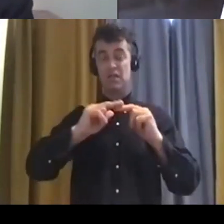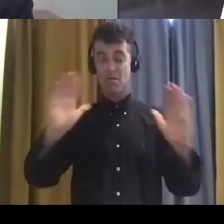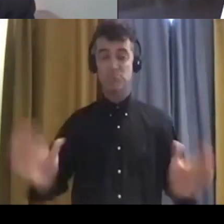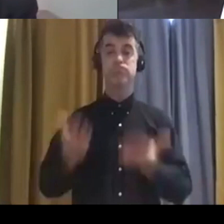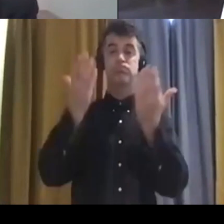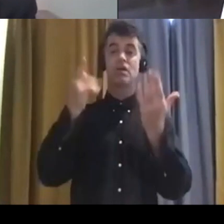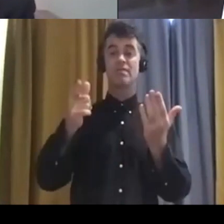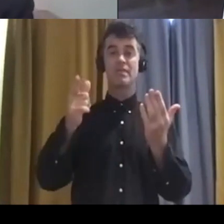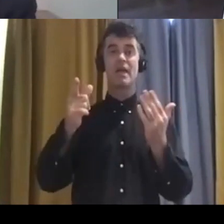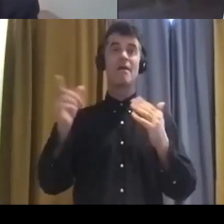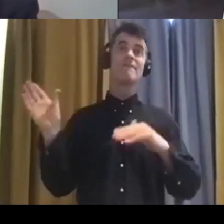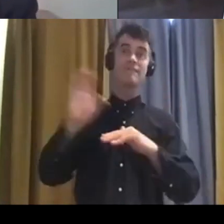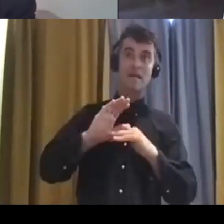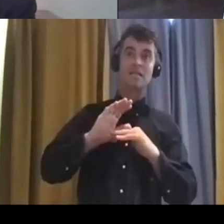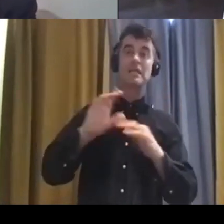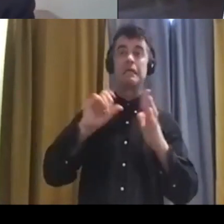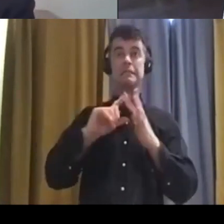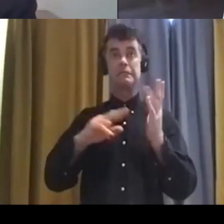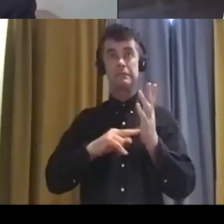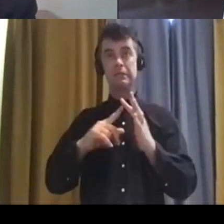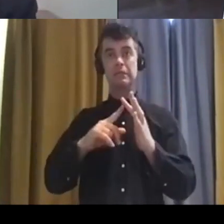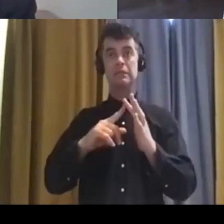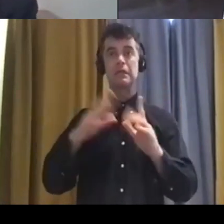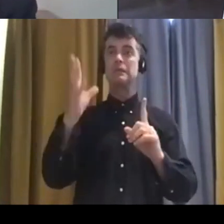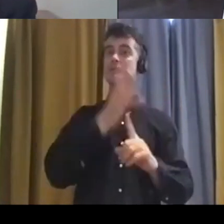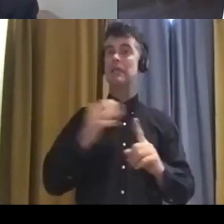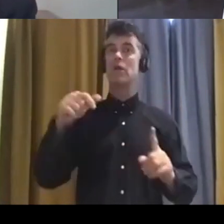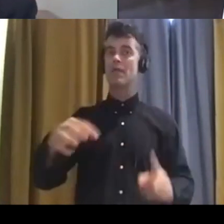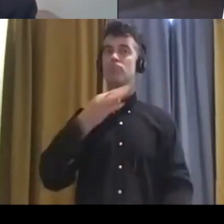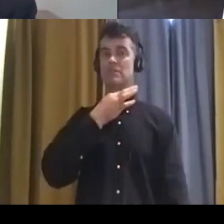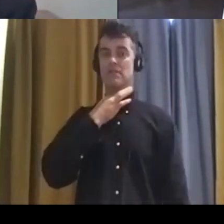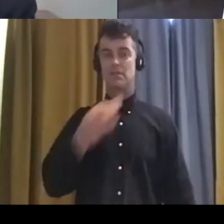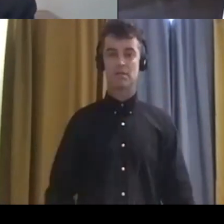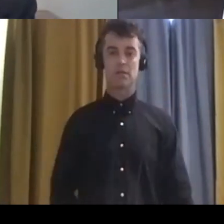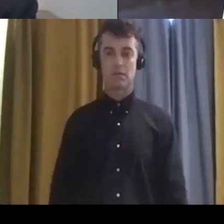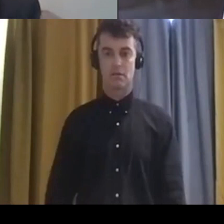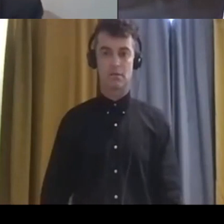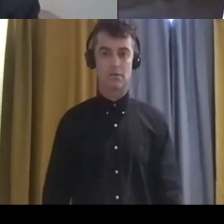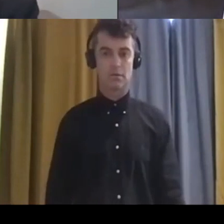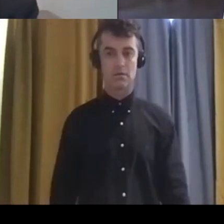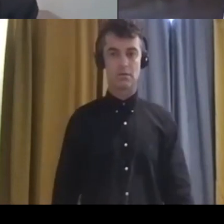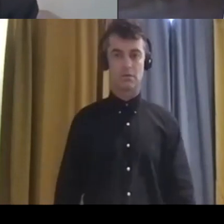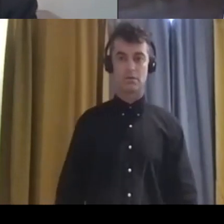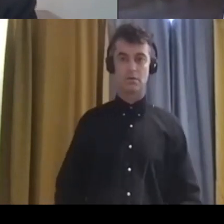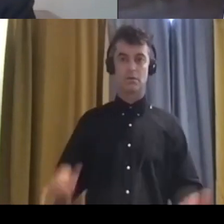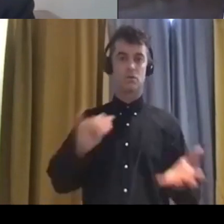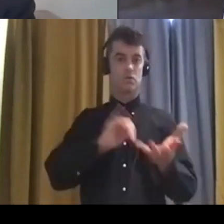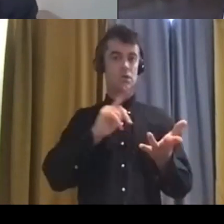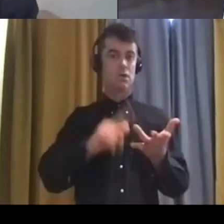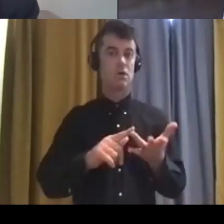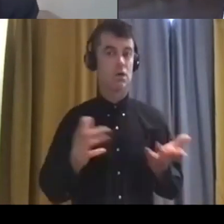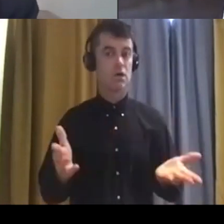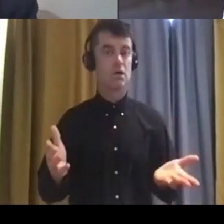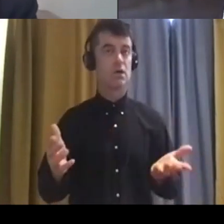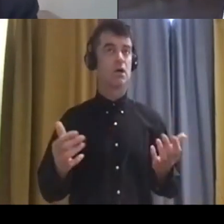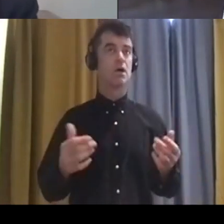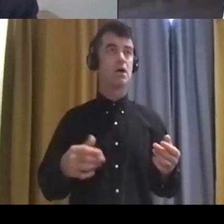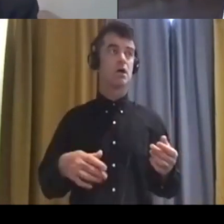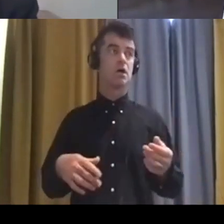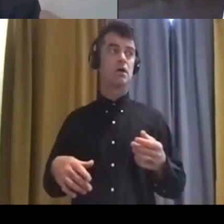that funding was done to take away that risk right. So as a good finance geek the only